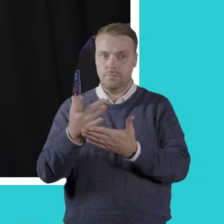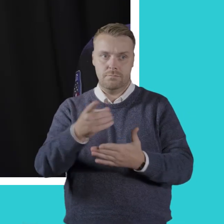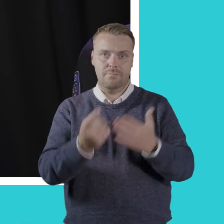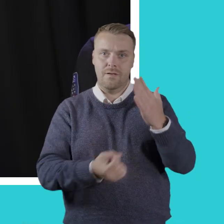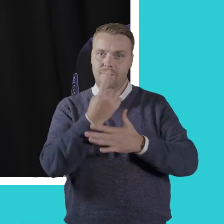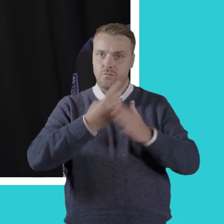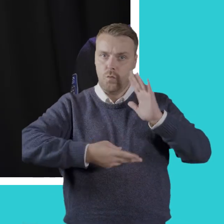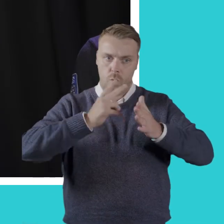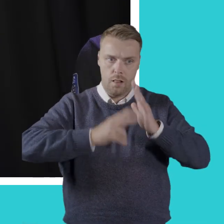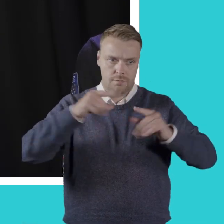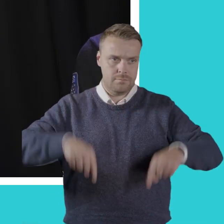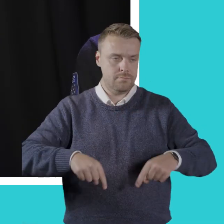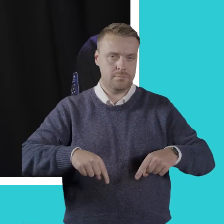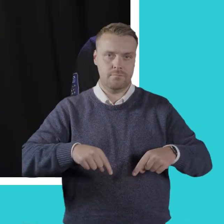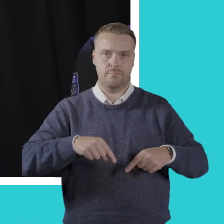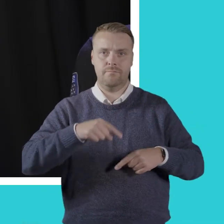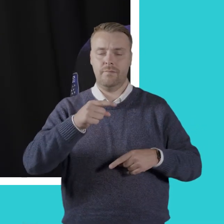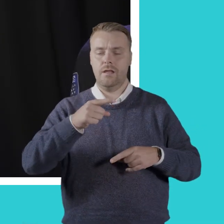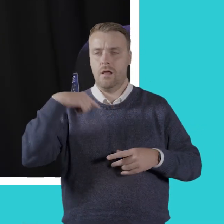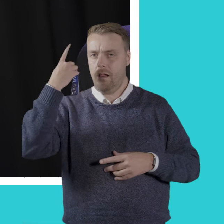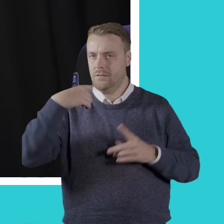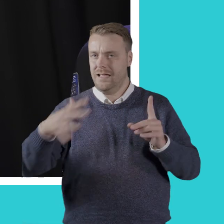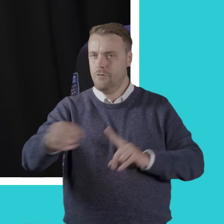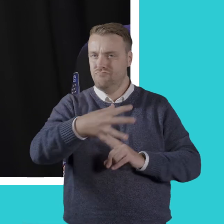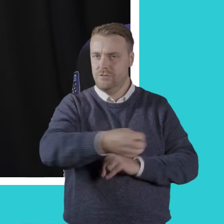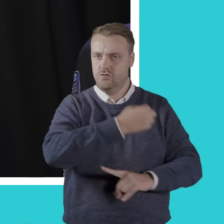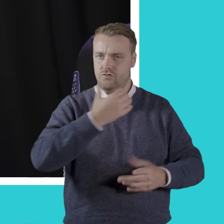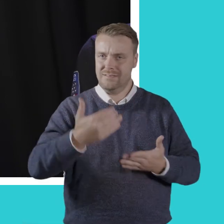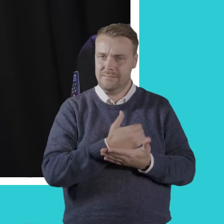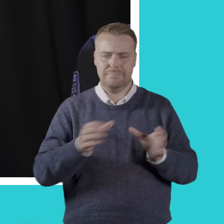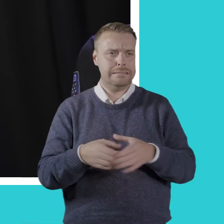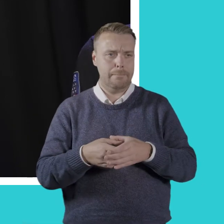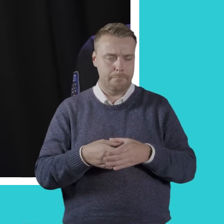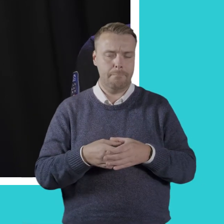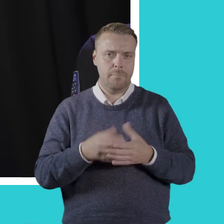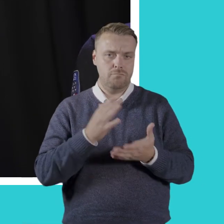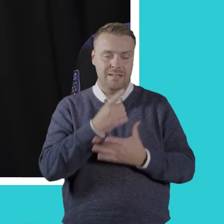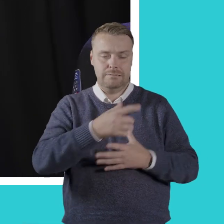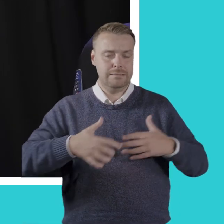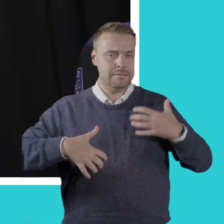would be the Mayor of London's Peer Outreach Team which is has a really interesting model of hiring